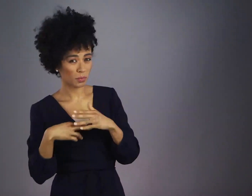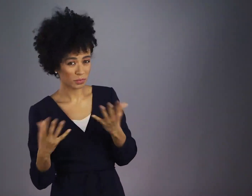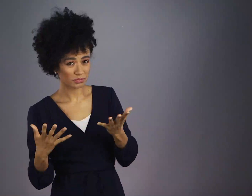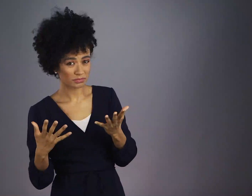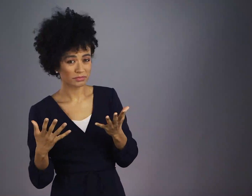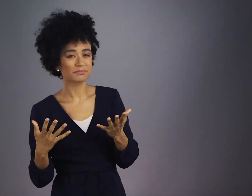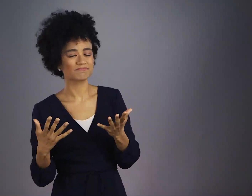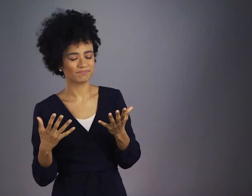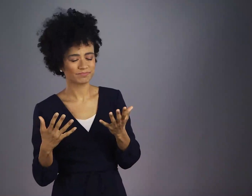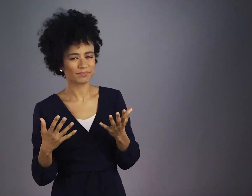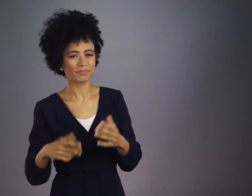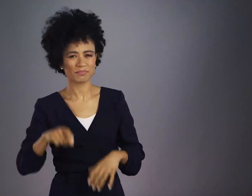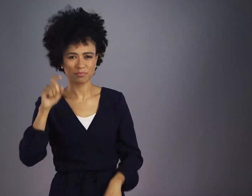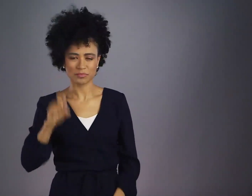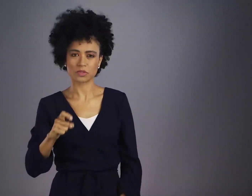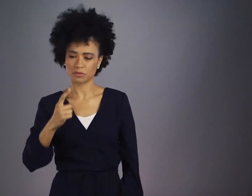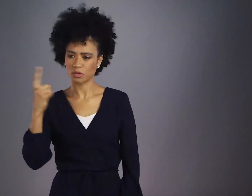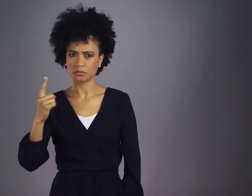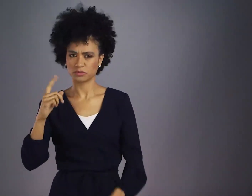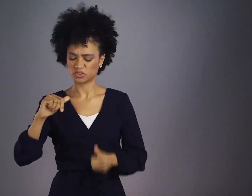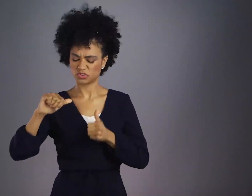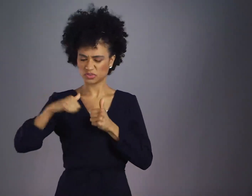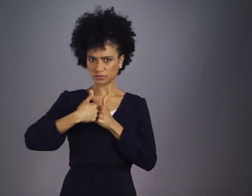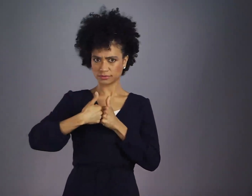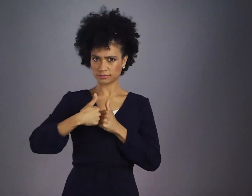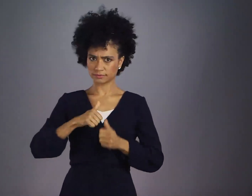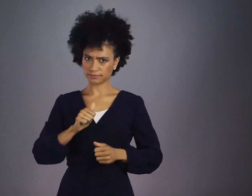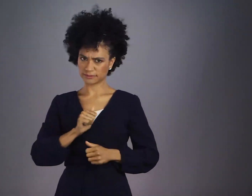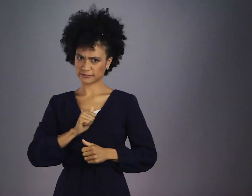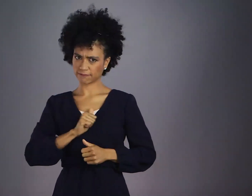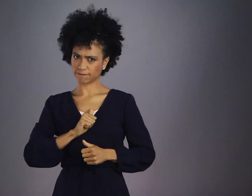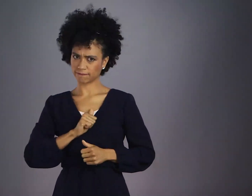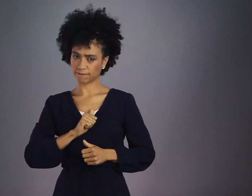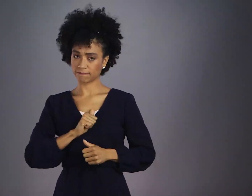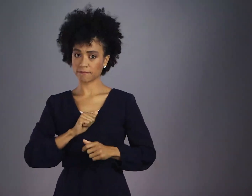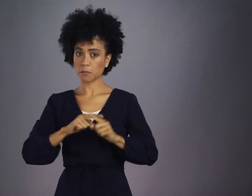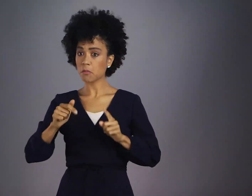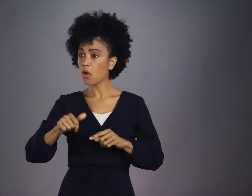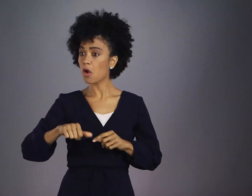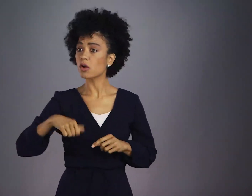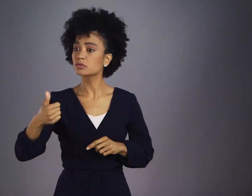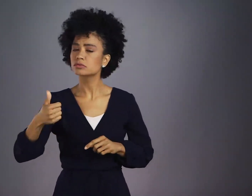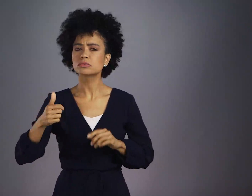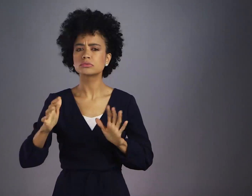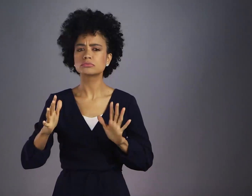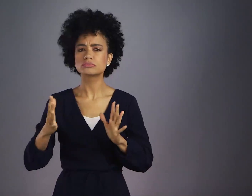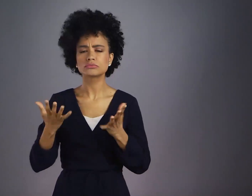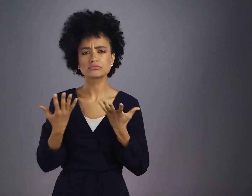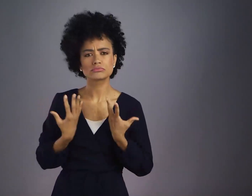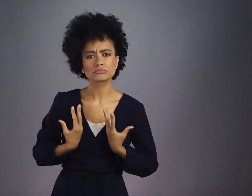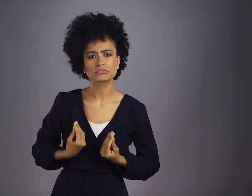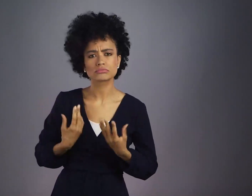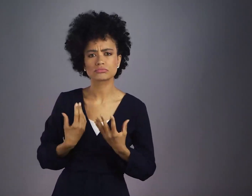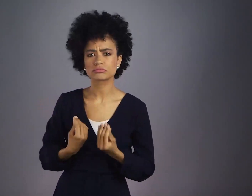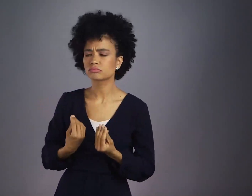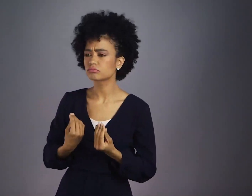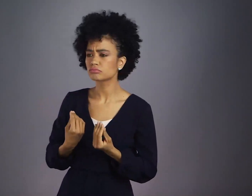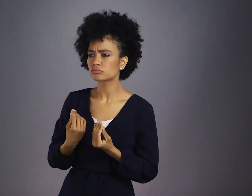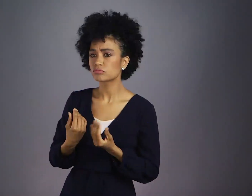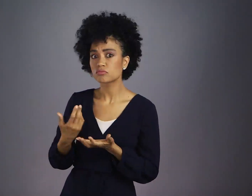The rule is we must be hard on ourself, but always considerate of others.